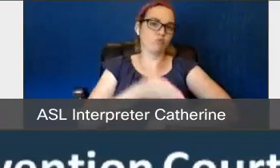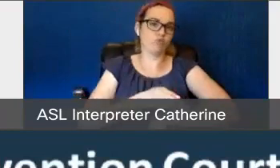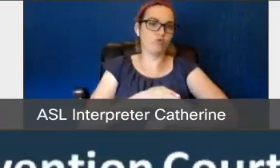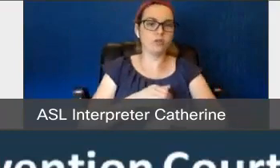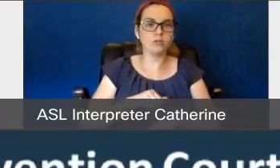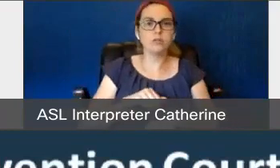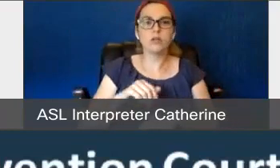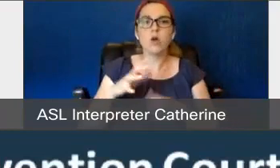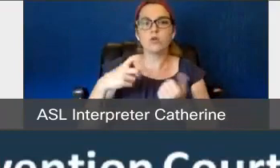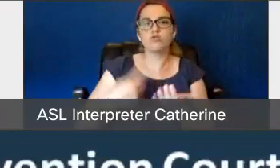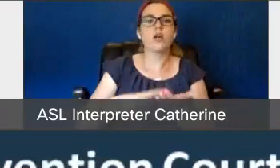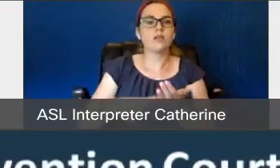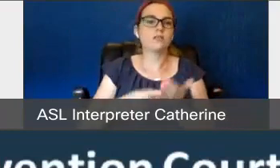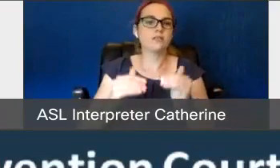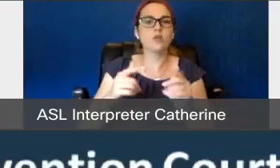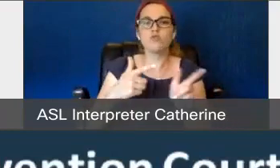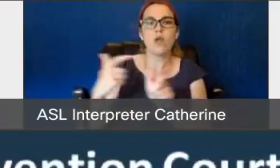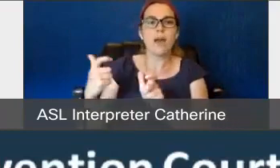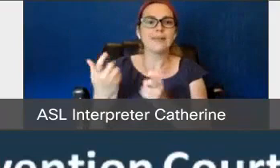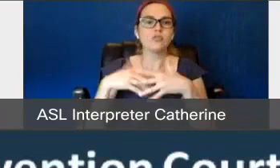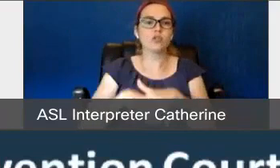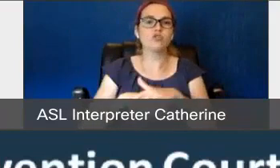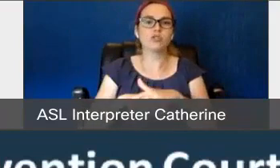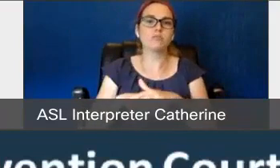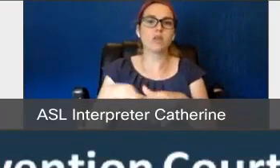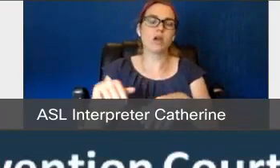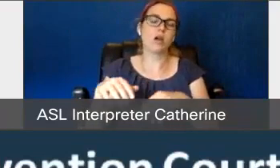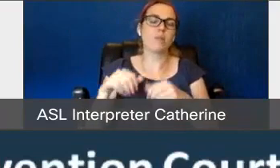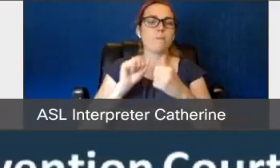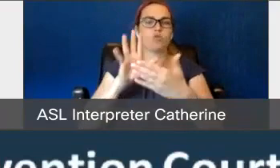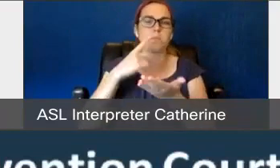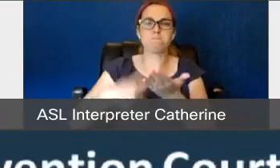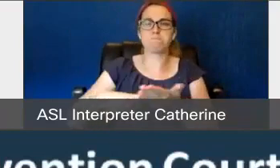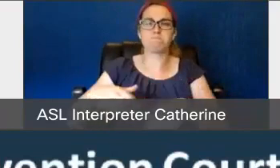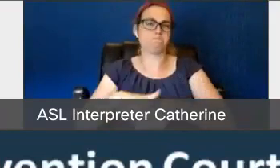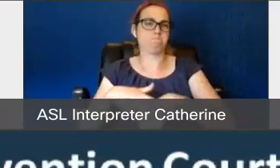but then I'll get into it later. On a sequential intercept model or where all courts